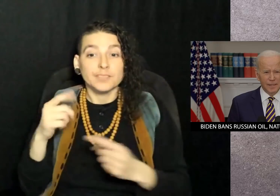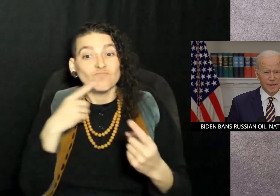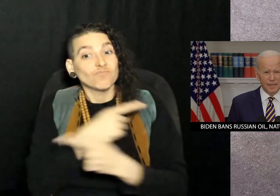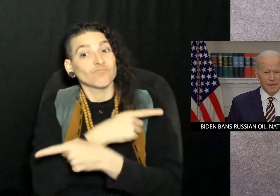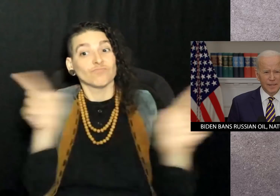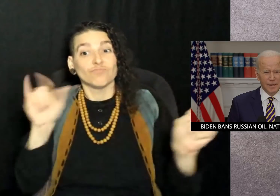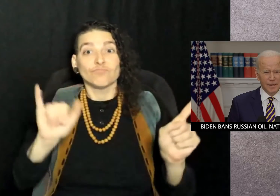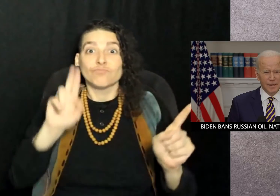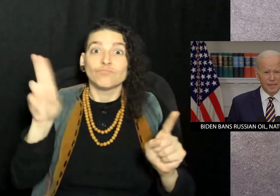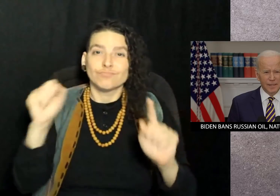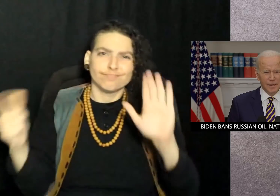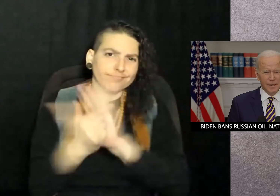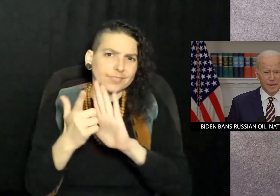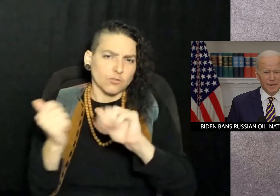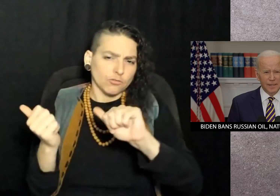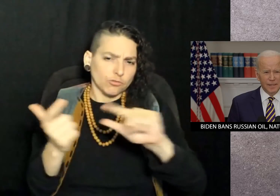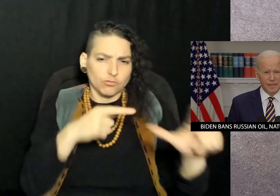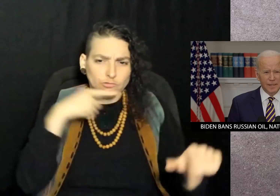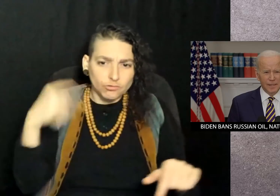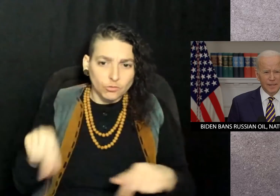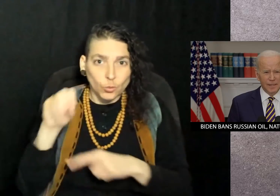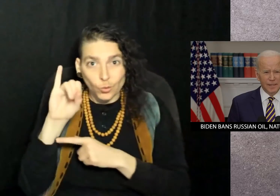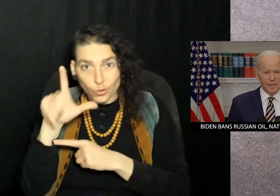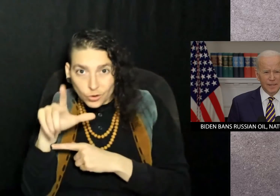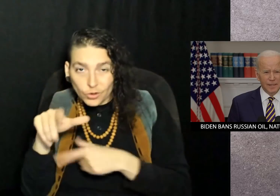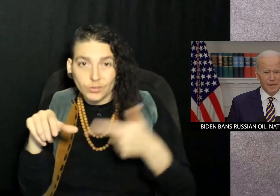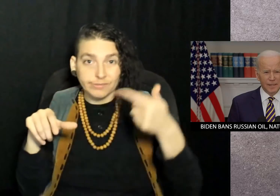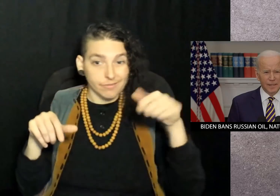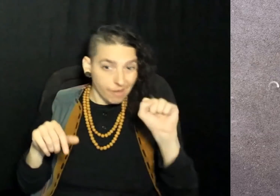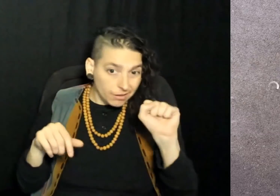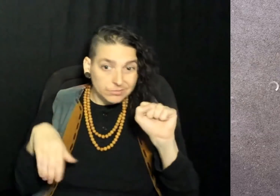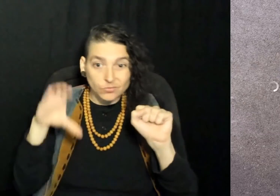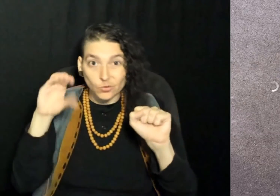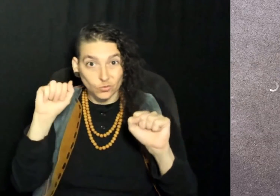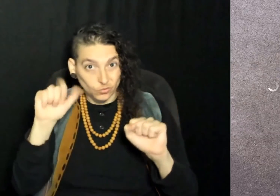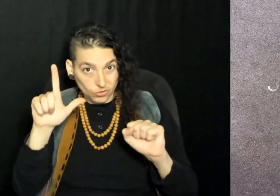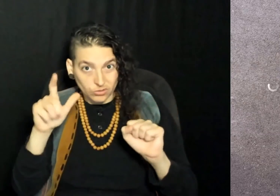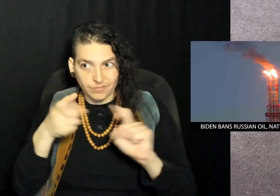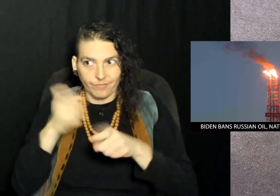the US is banning all Russian oil gas and coal from coming into the United States